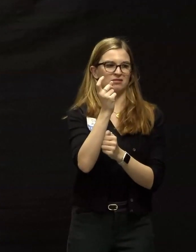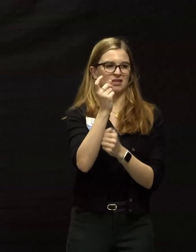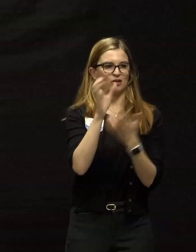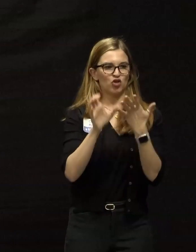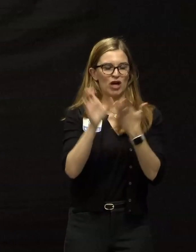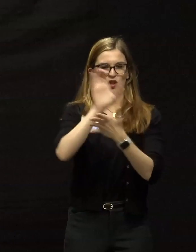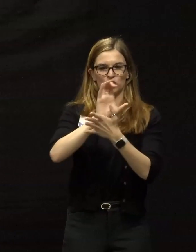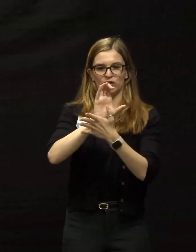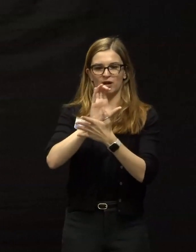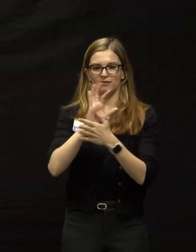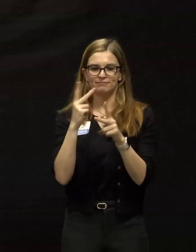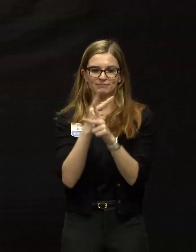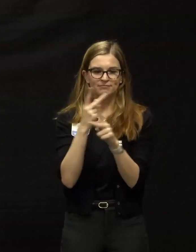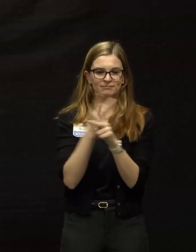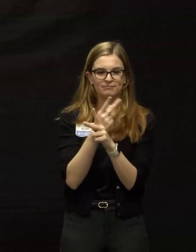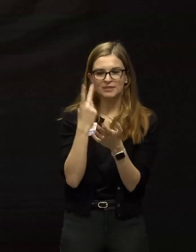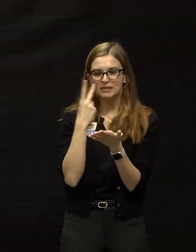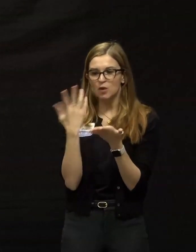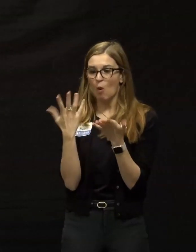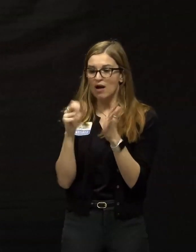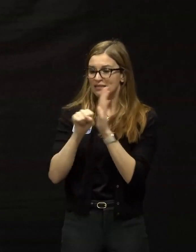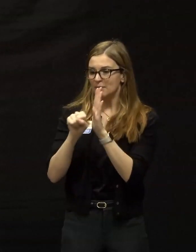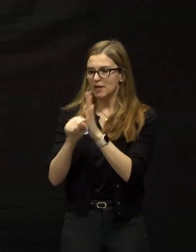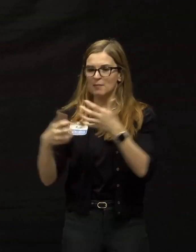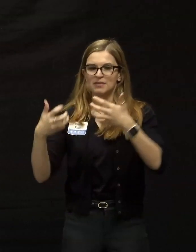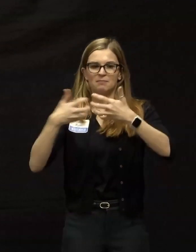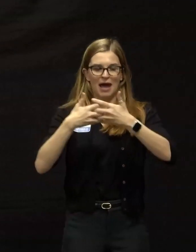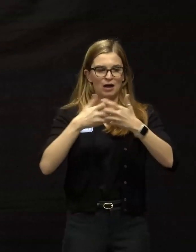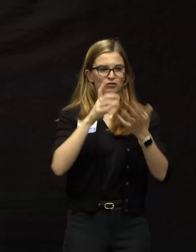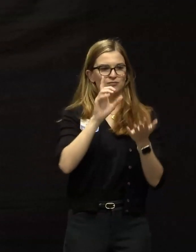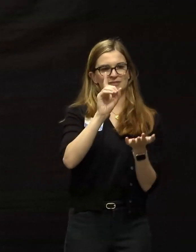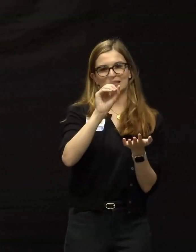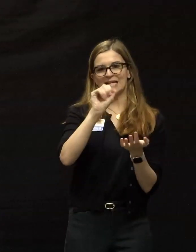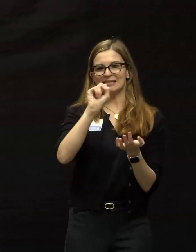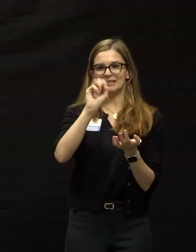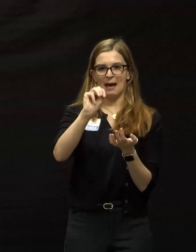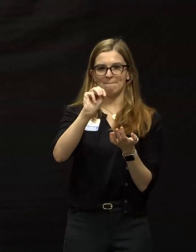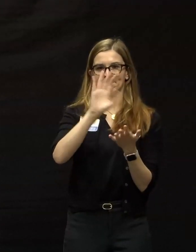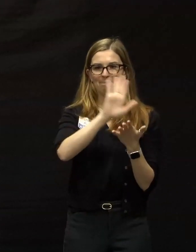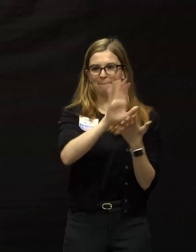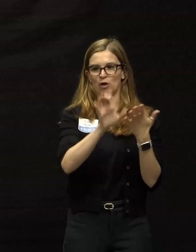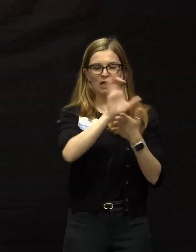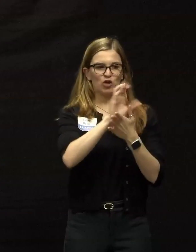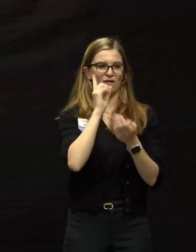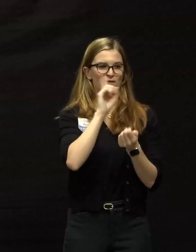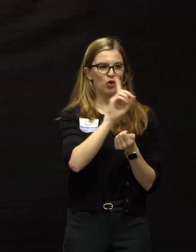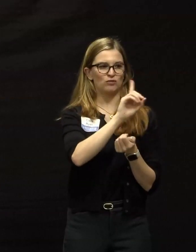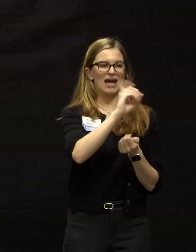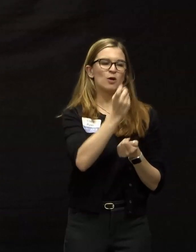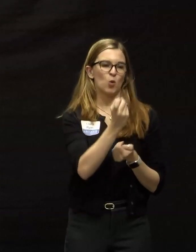They tend to follow the diagnostic criteria, figuring out how the symptoms match, match the DSM